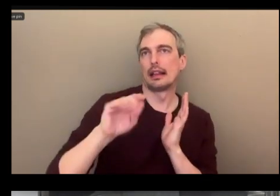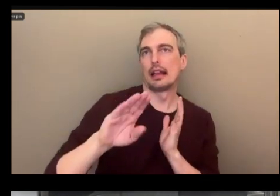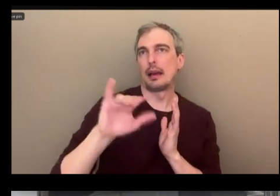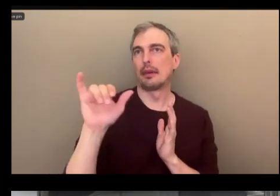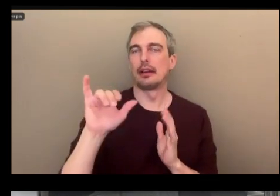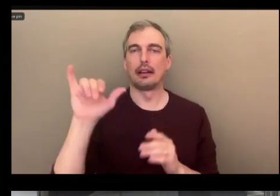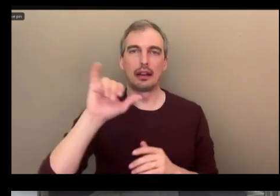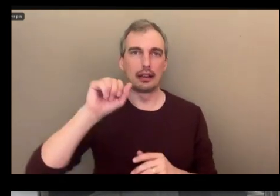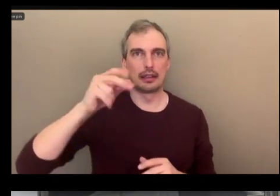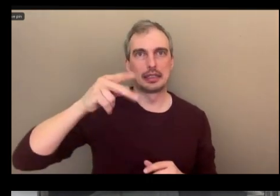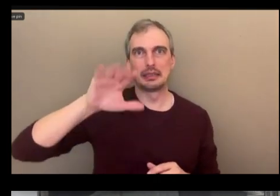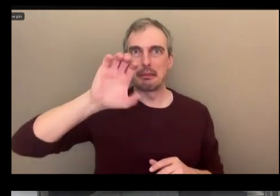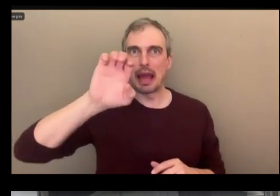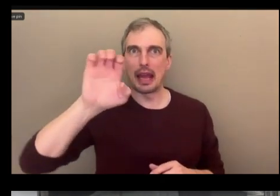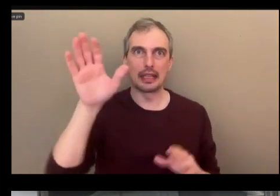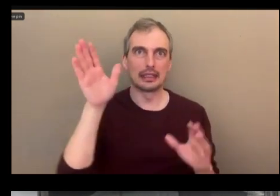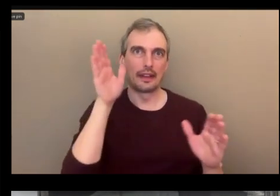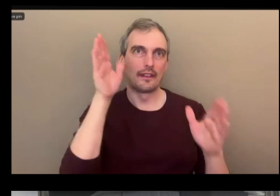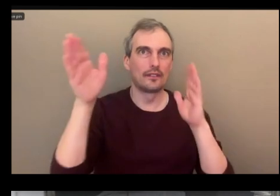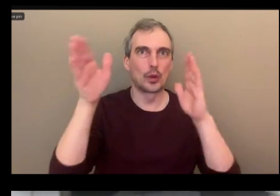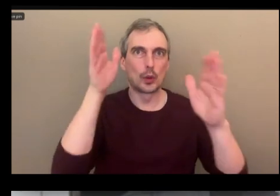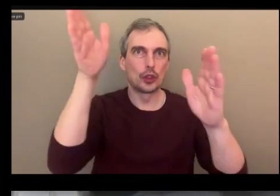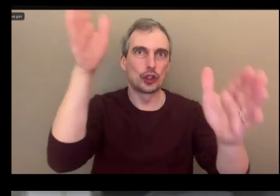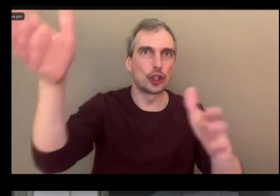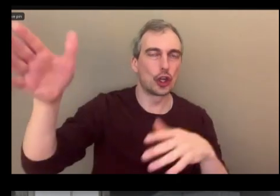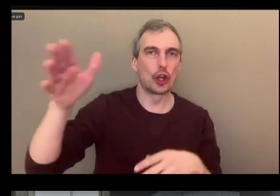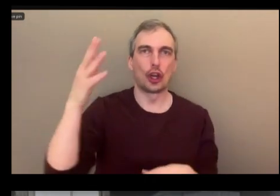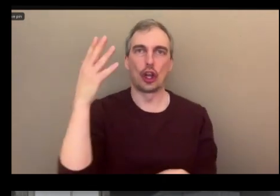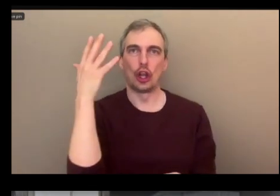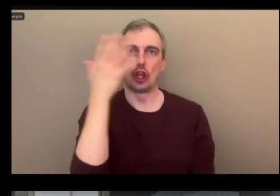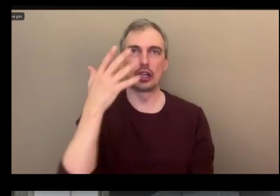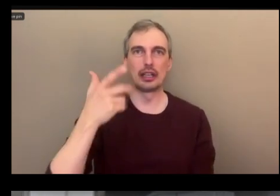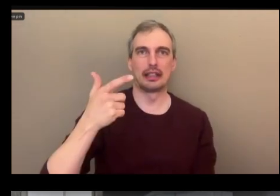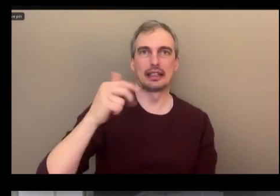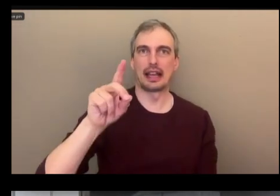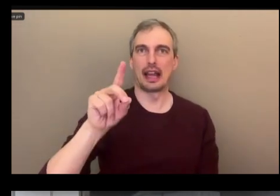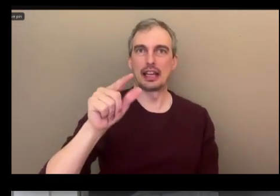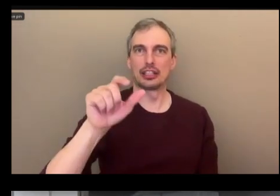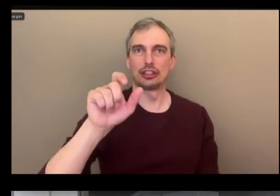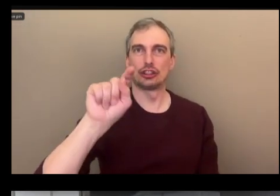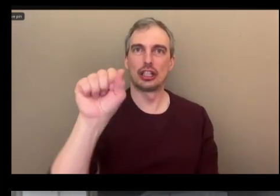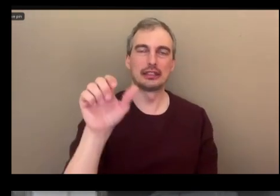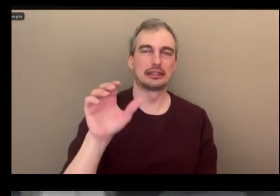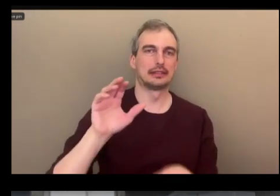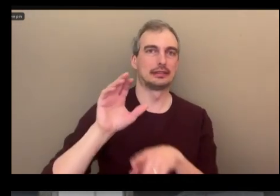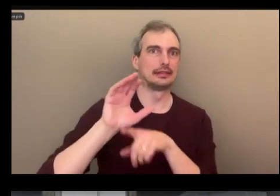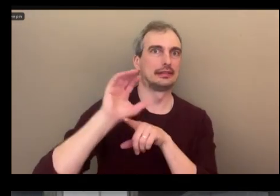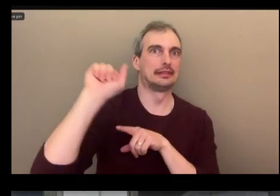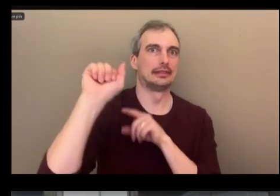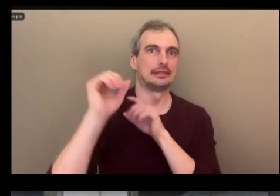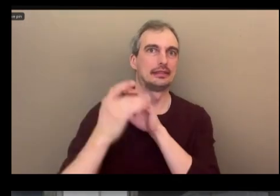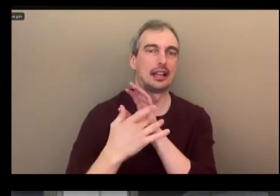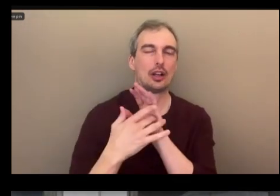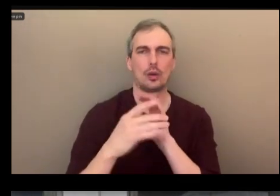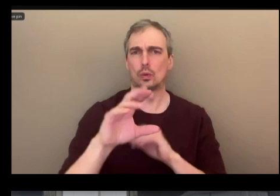We took a different approach. And I'll go into a little bit more about it. But it was really important that we got the ribbon cutting ceremony right.